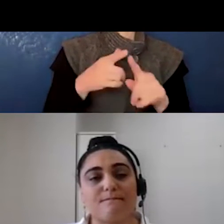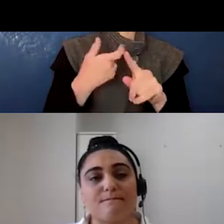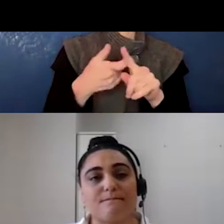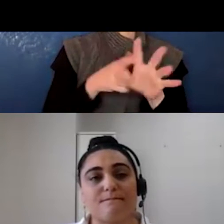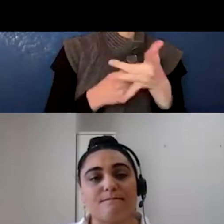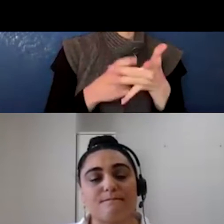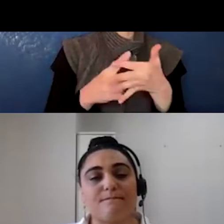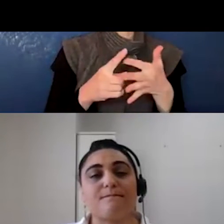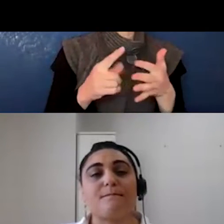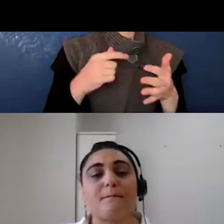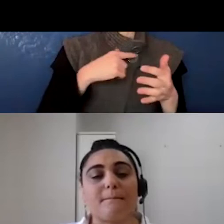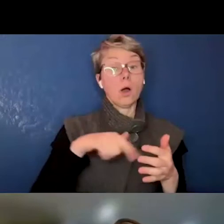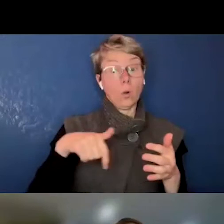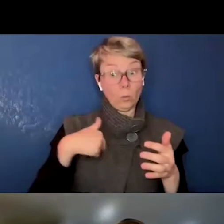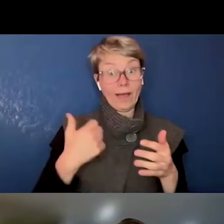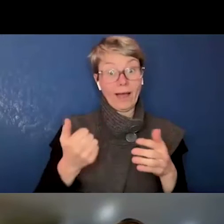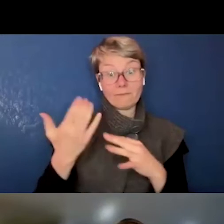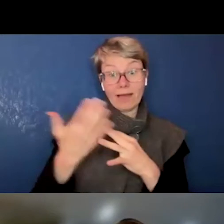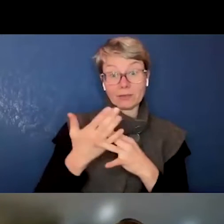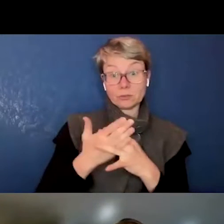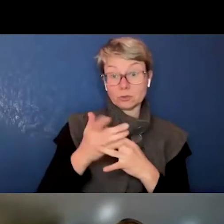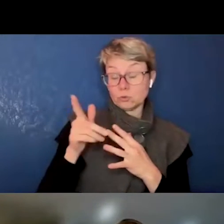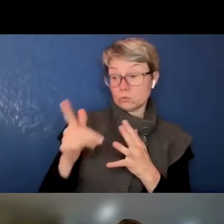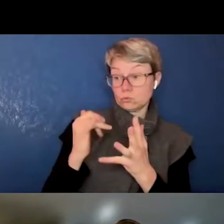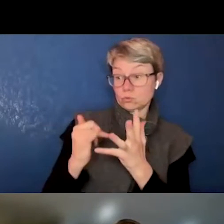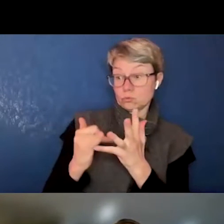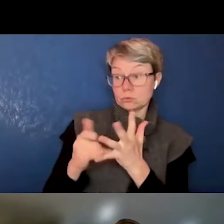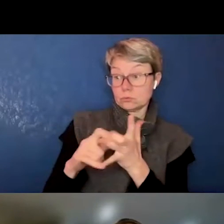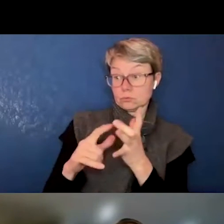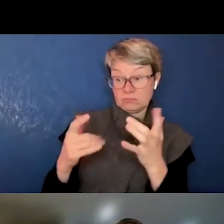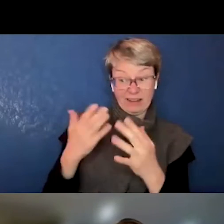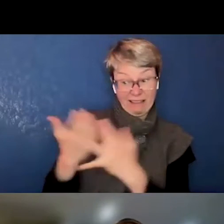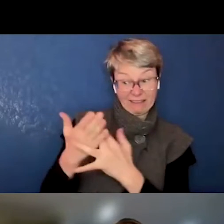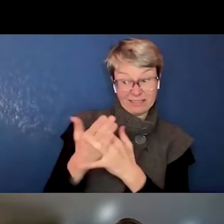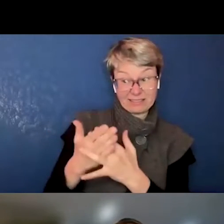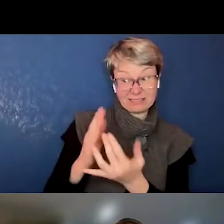head office and so often they're drafting social reports for us to use at a tribunal in terms of